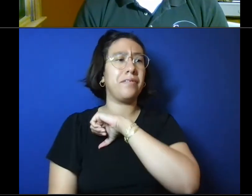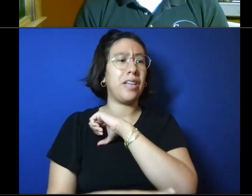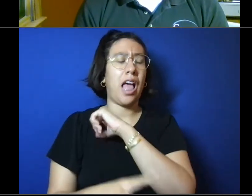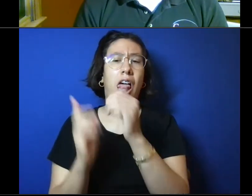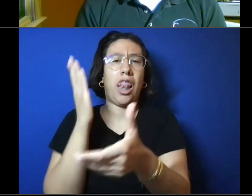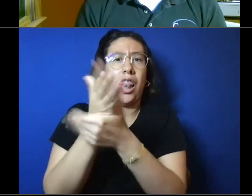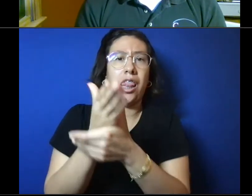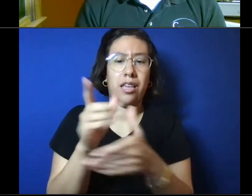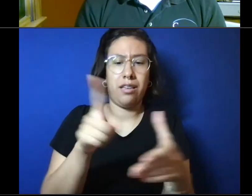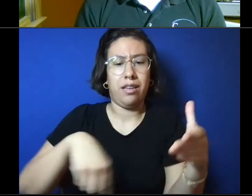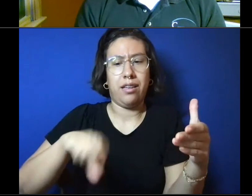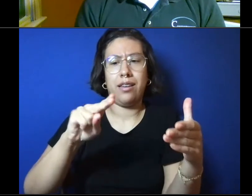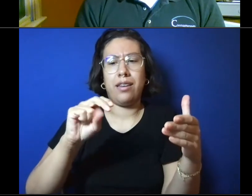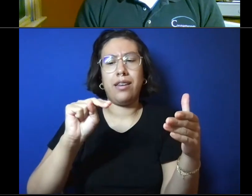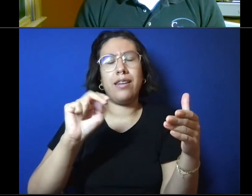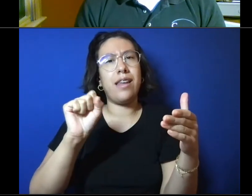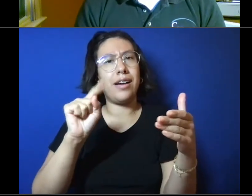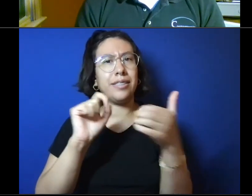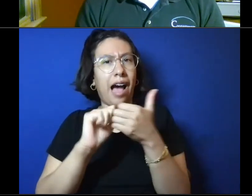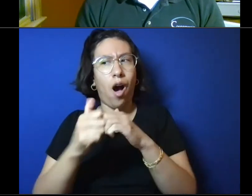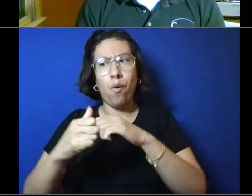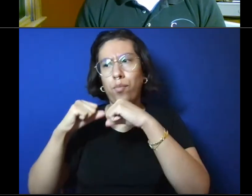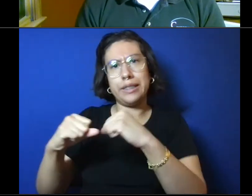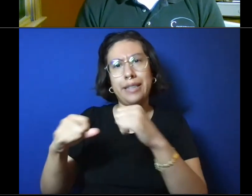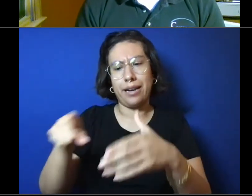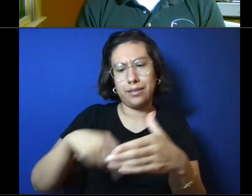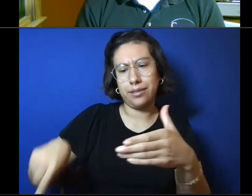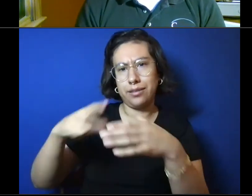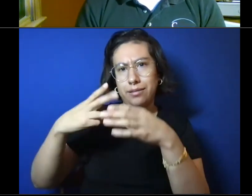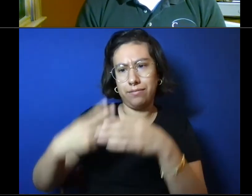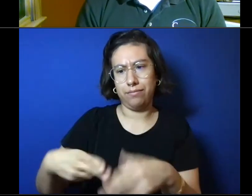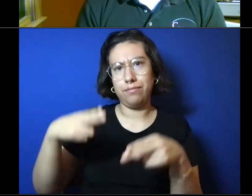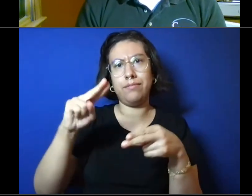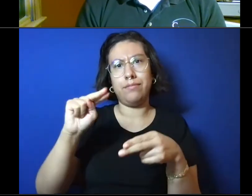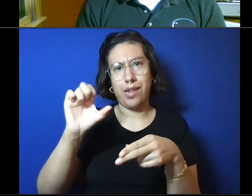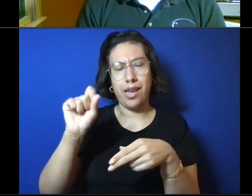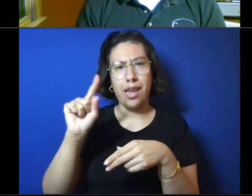So those are some of the ways that folks that live near sea turtle nesting can help protect them.